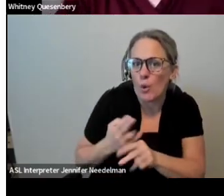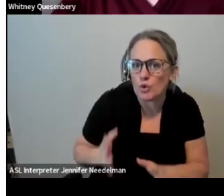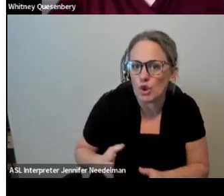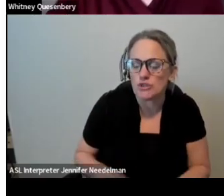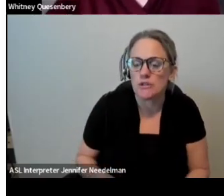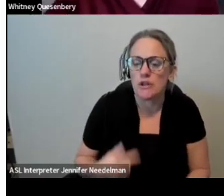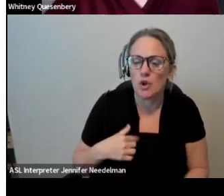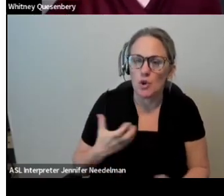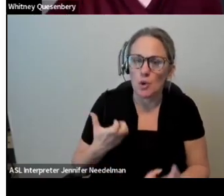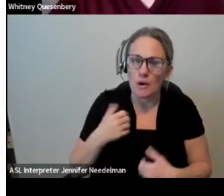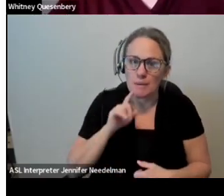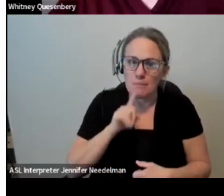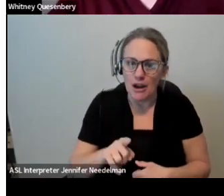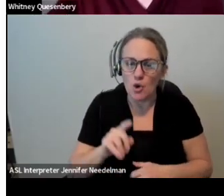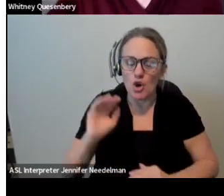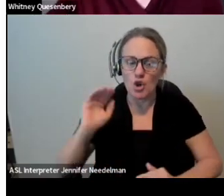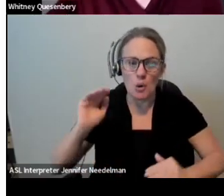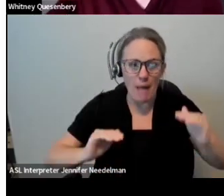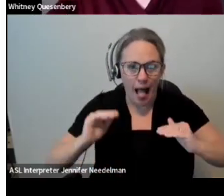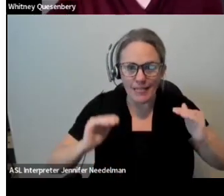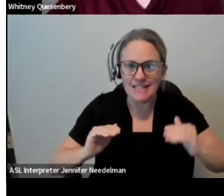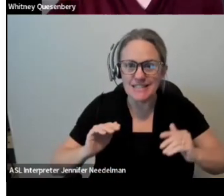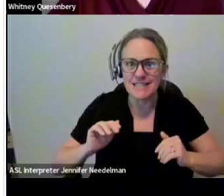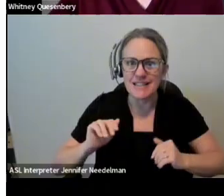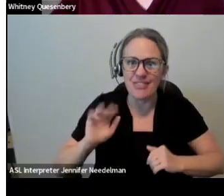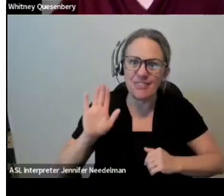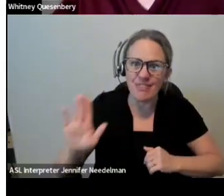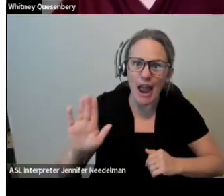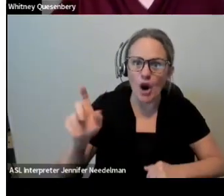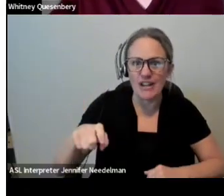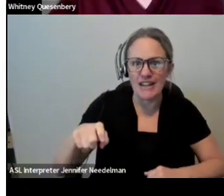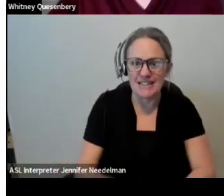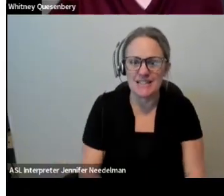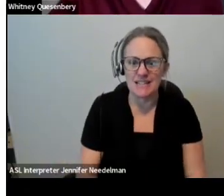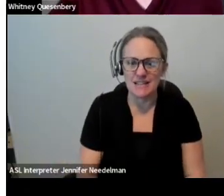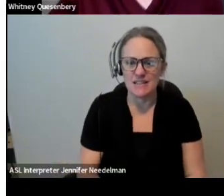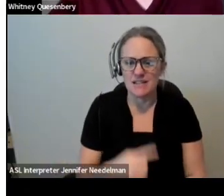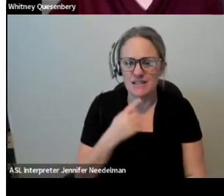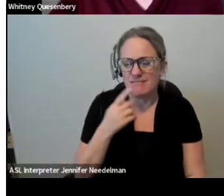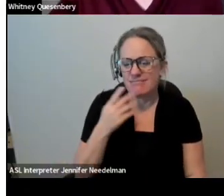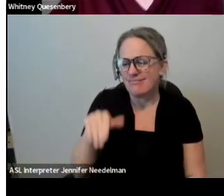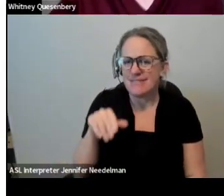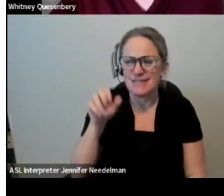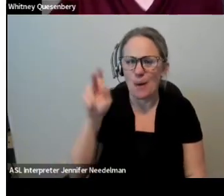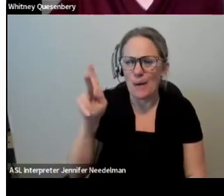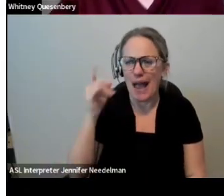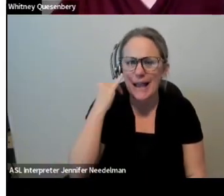balancing the needs of them. You might say it's okay if the registrar has staff has to take a couple more clicks,